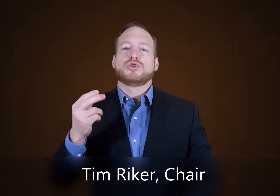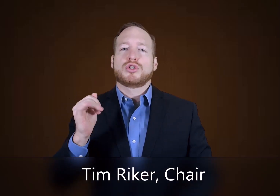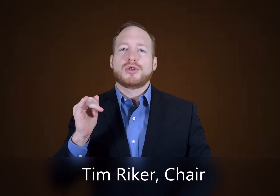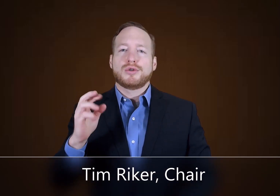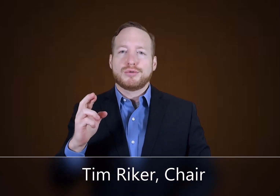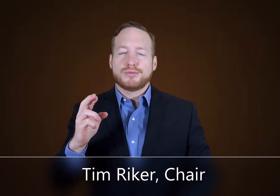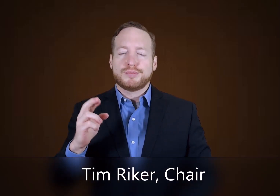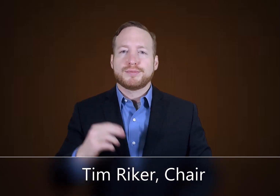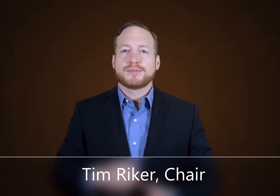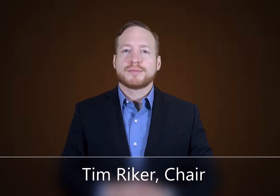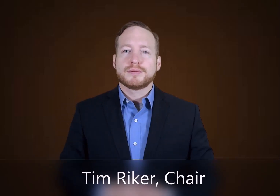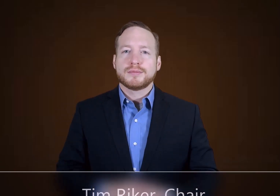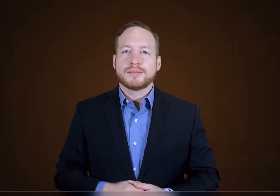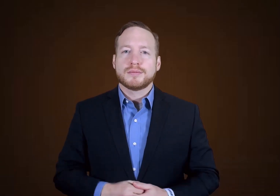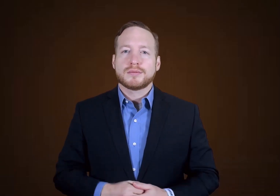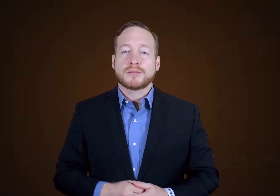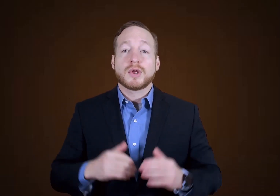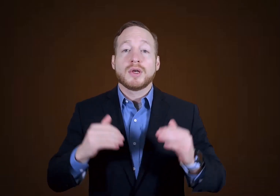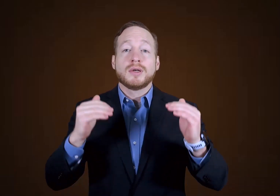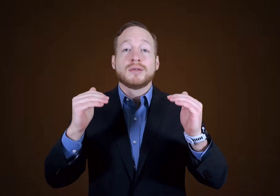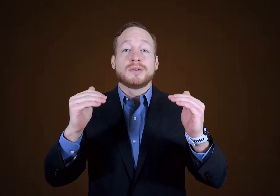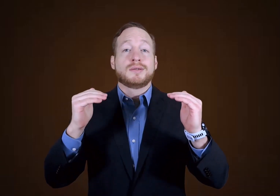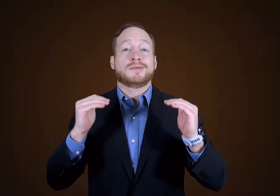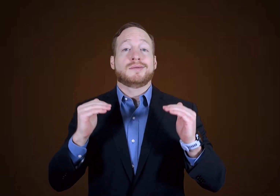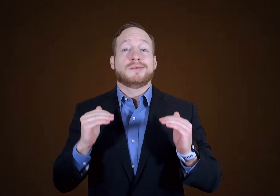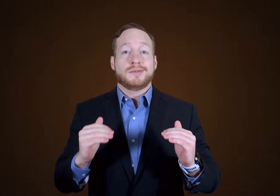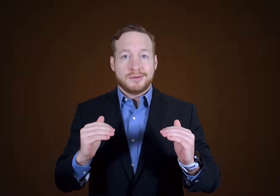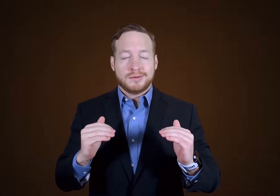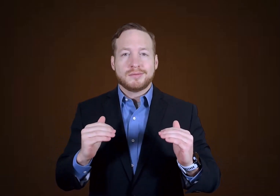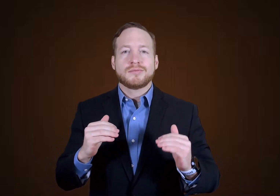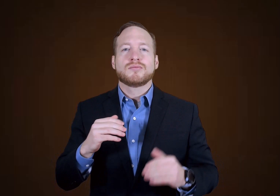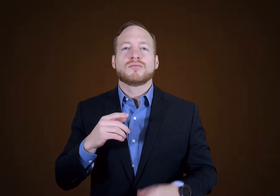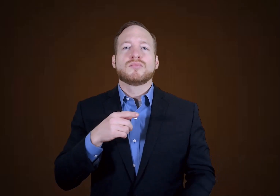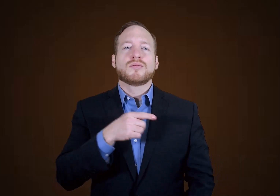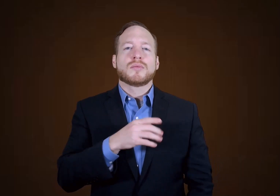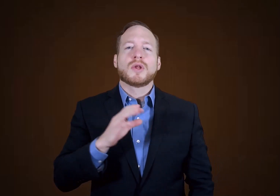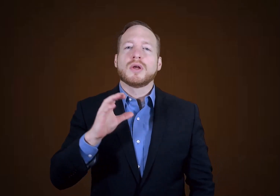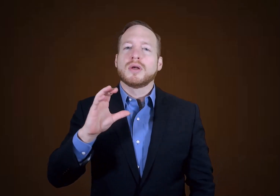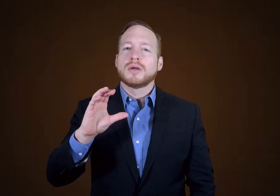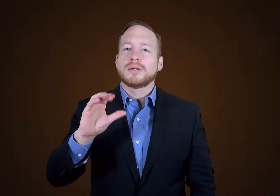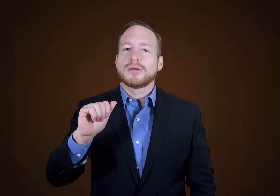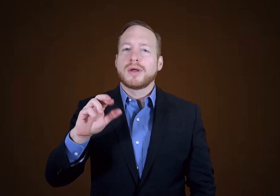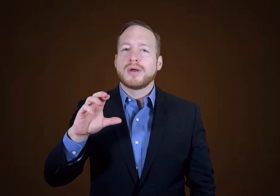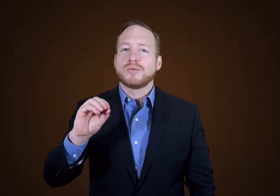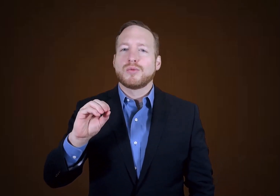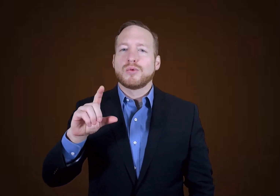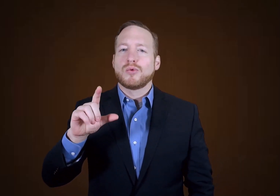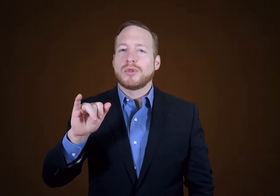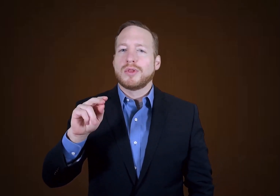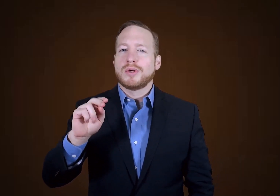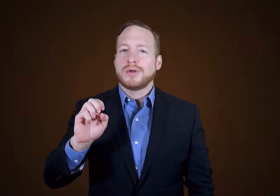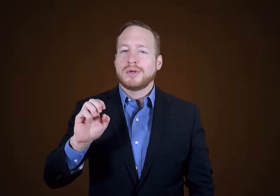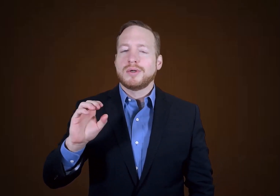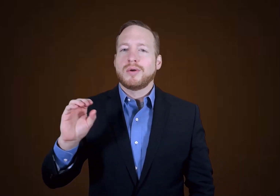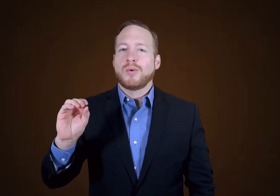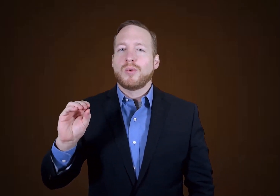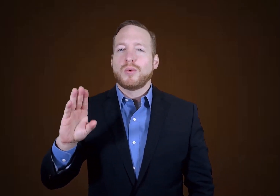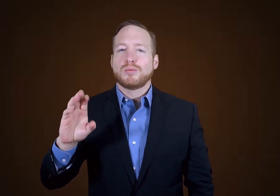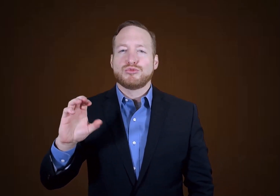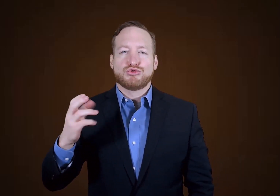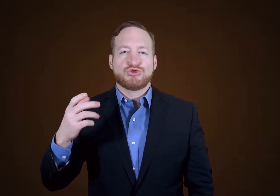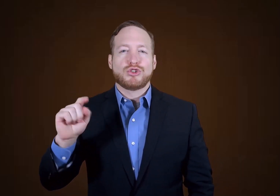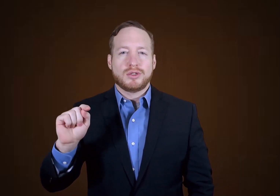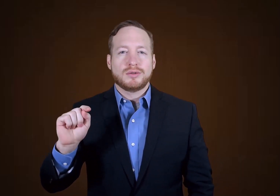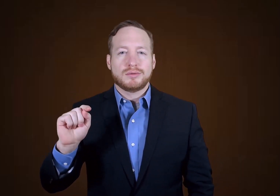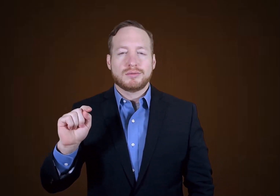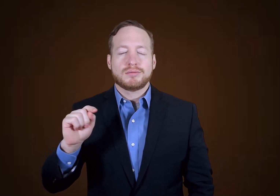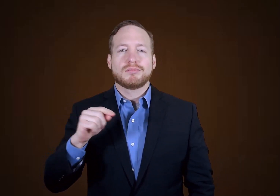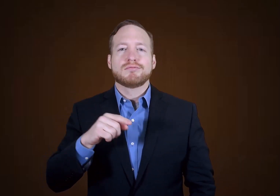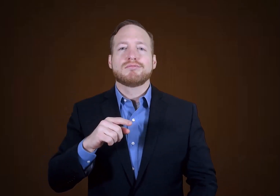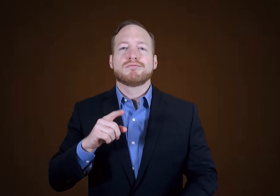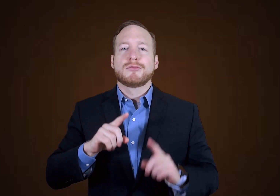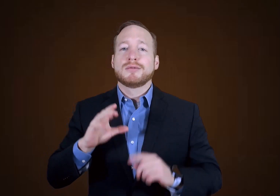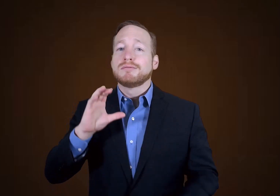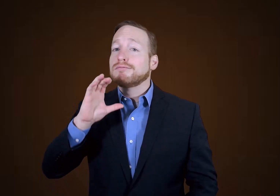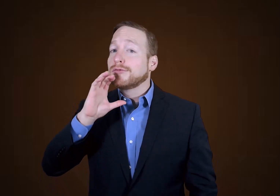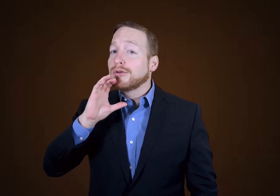and what I do is chair the board we also have a Vice Chair and that's Caroline Obrecht